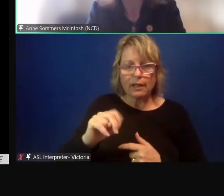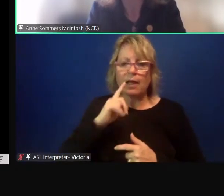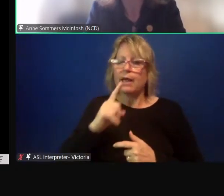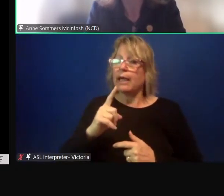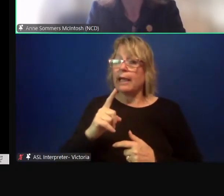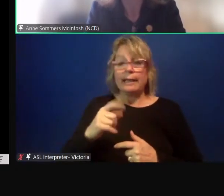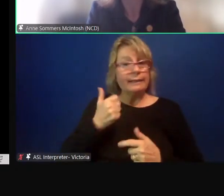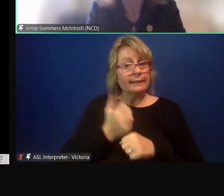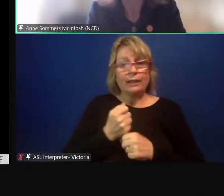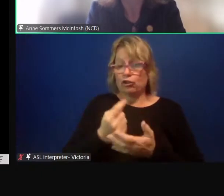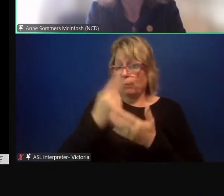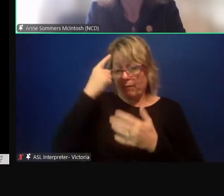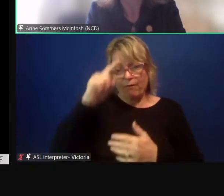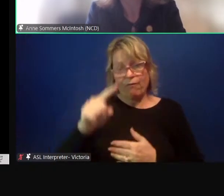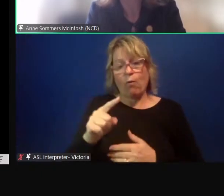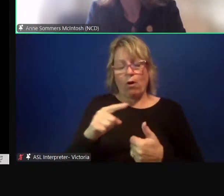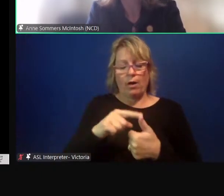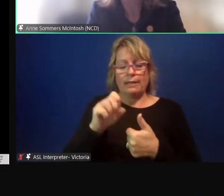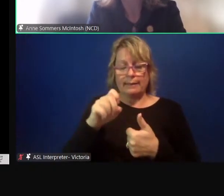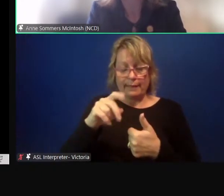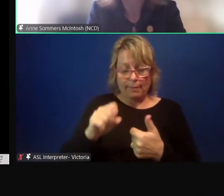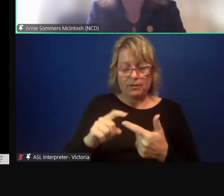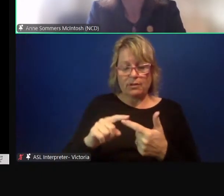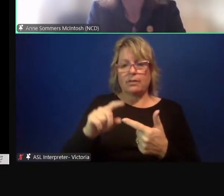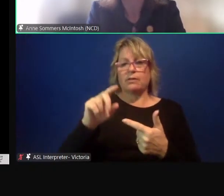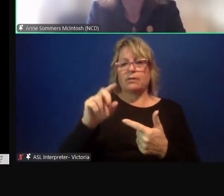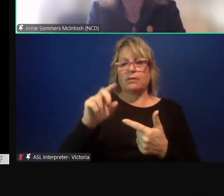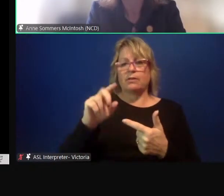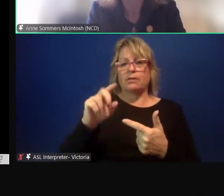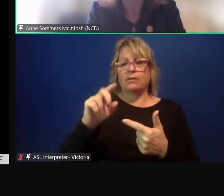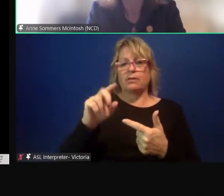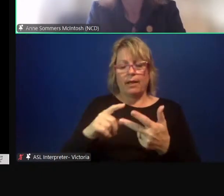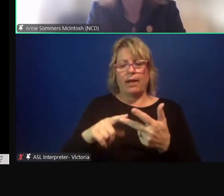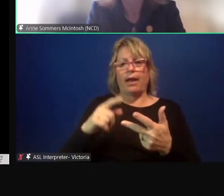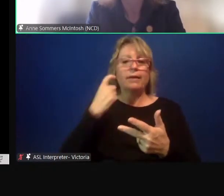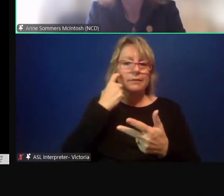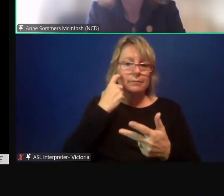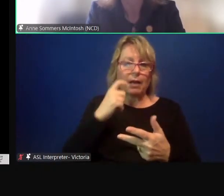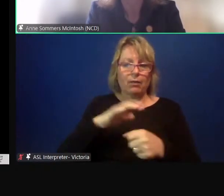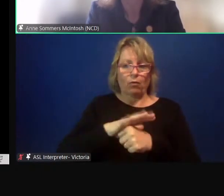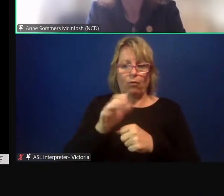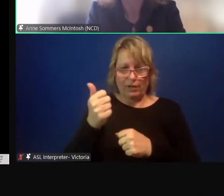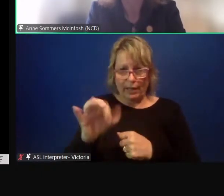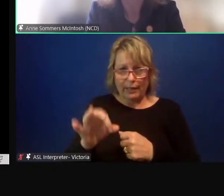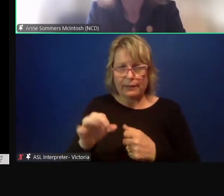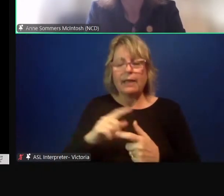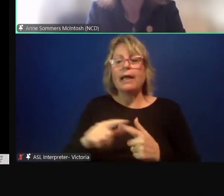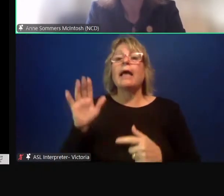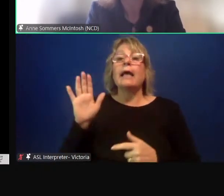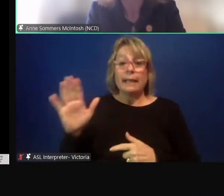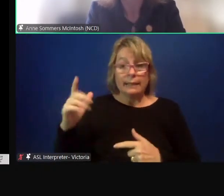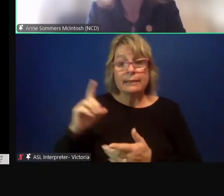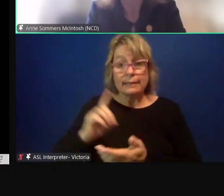infection, sepsis, pneumonia, and suspected Covid-19. His physician explicitly stated a